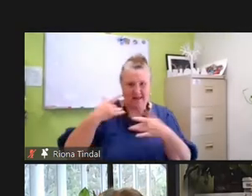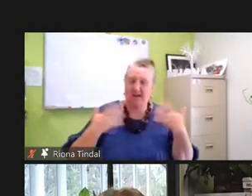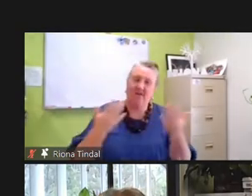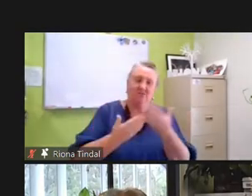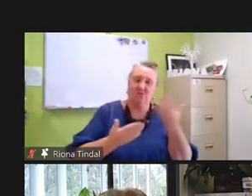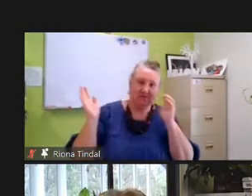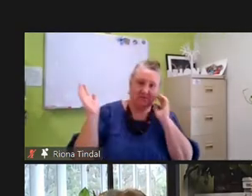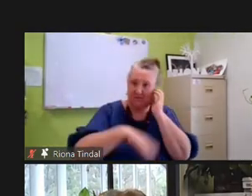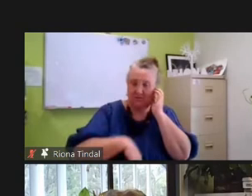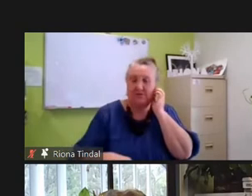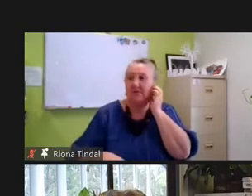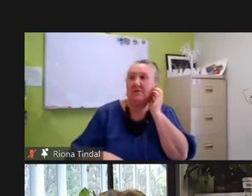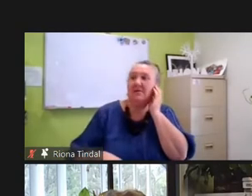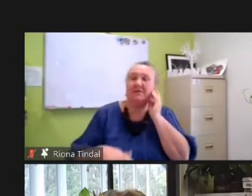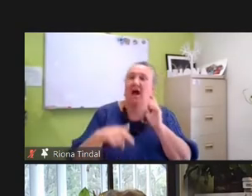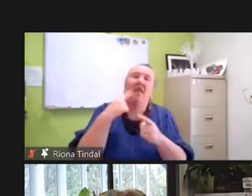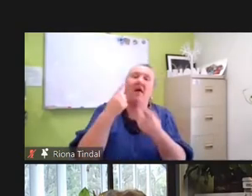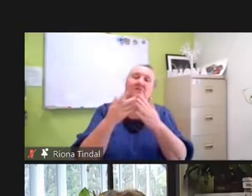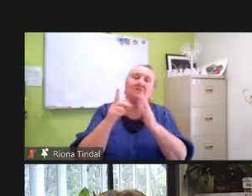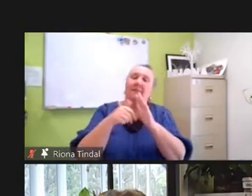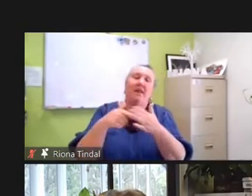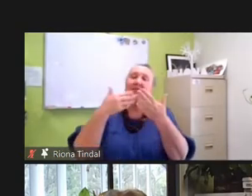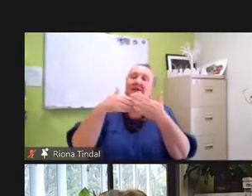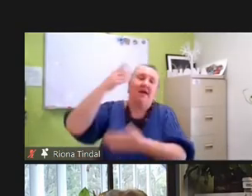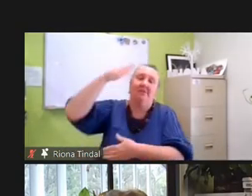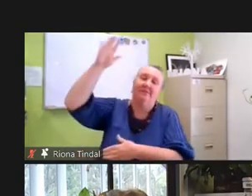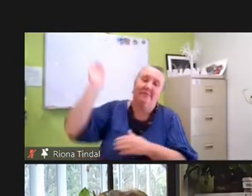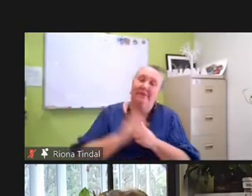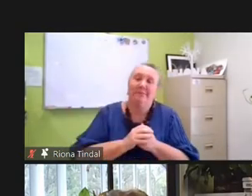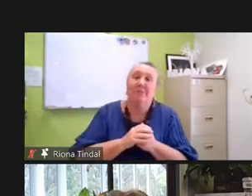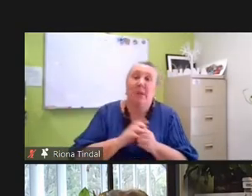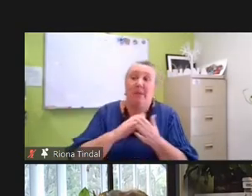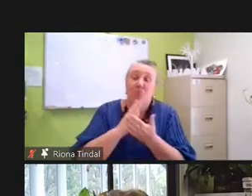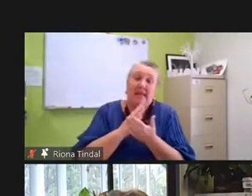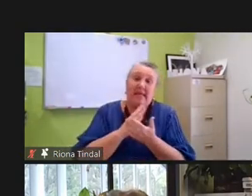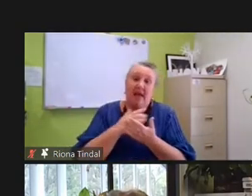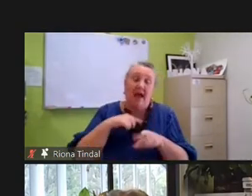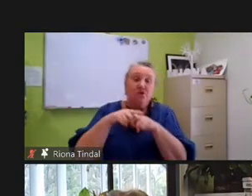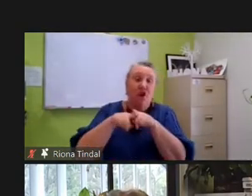engage with sign language. Quite a long story and probably that's actually a story for another time,